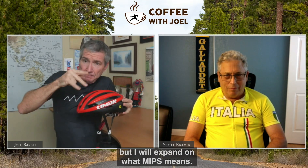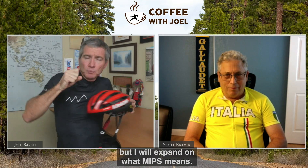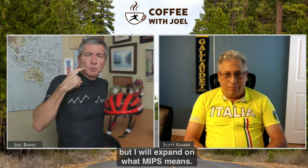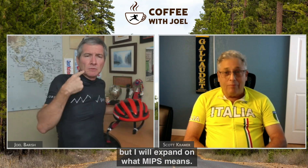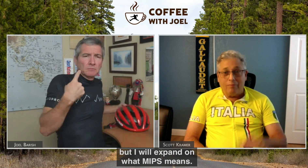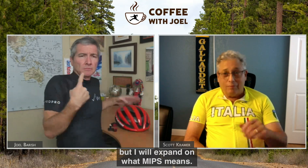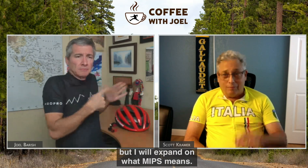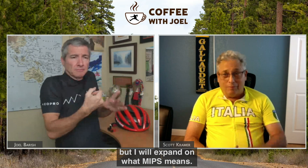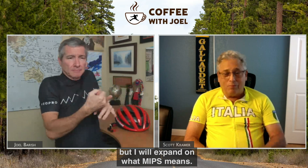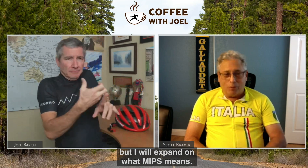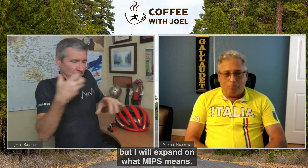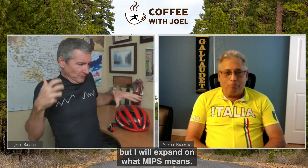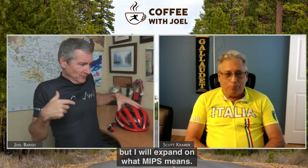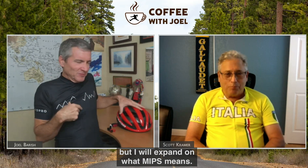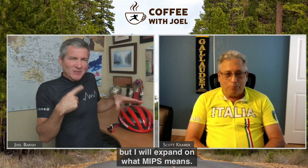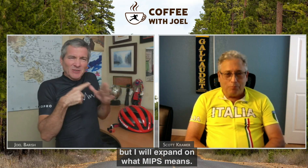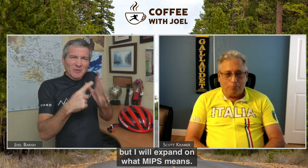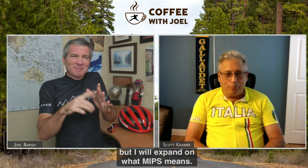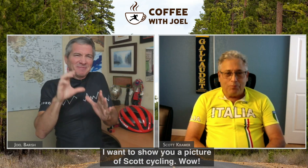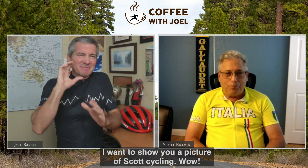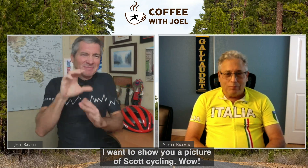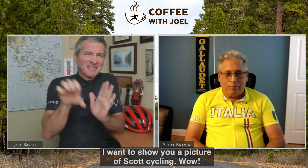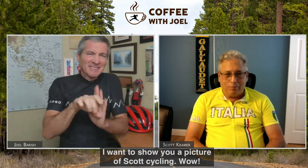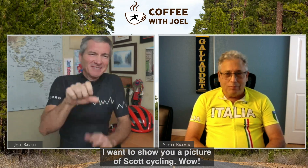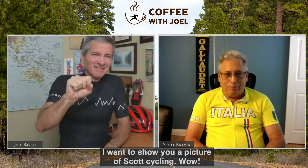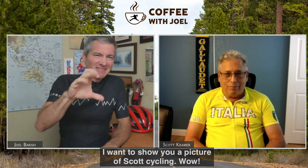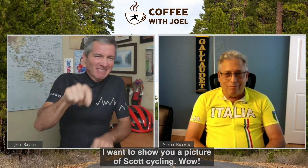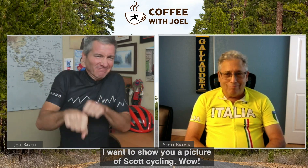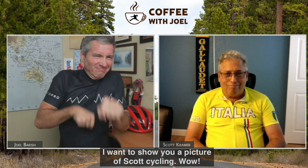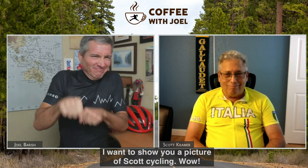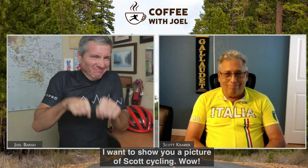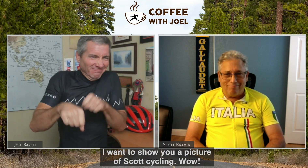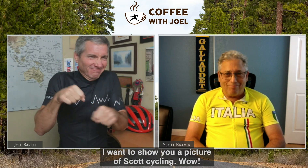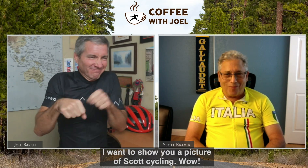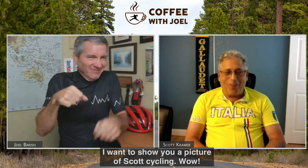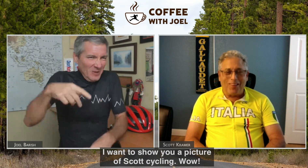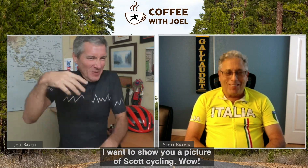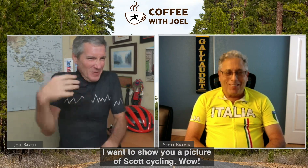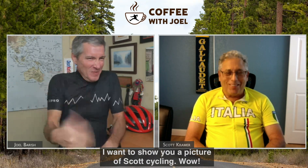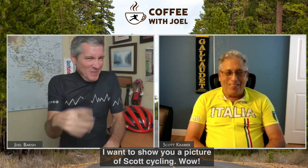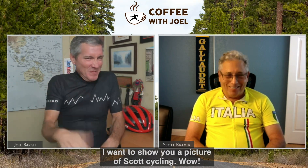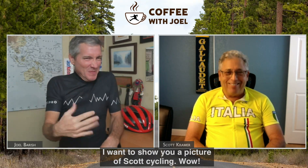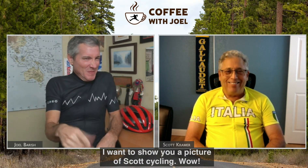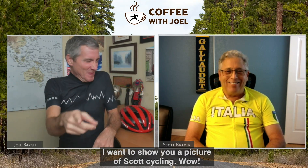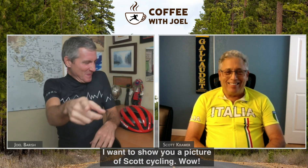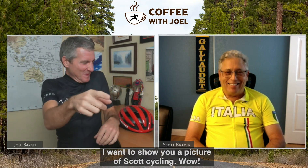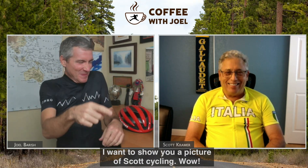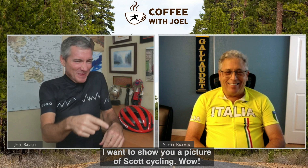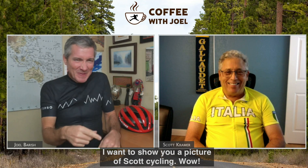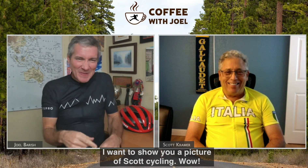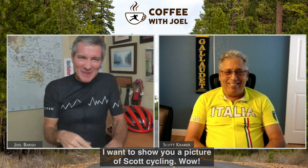but I will expand on what MIPS means. I want to show you a picture of Scott cycling. Wow!